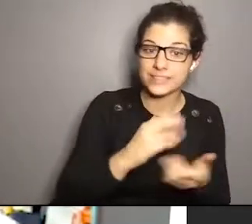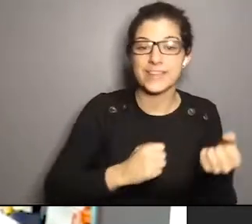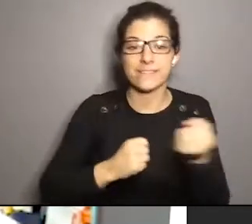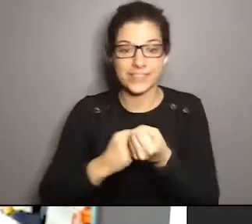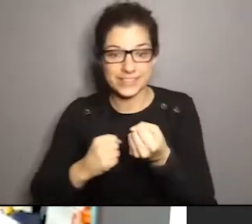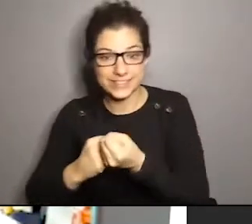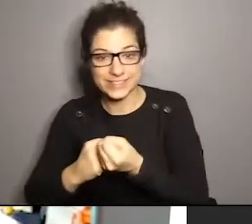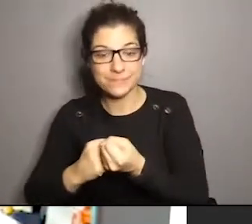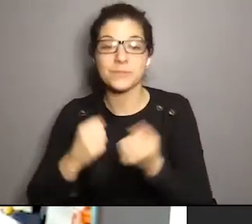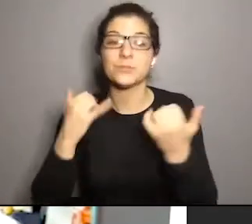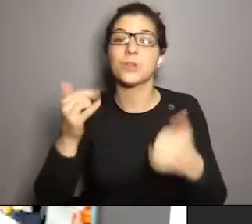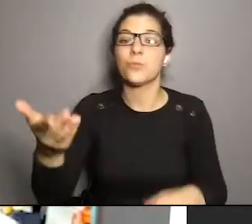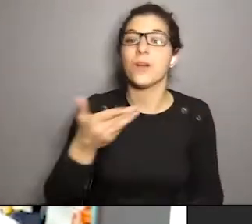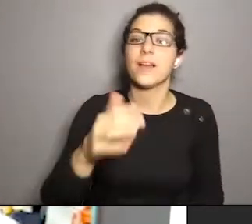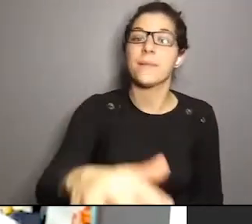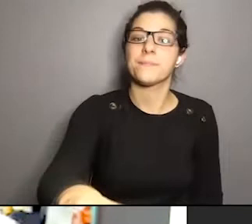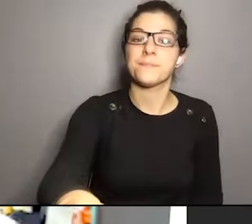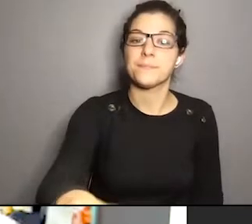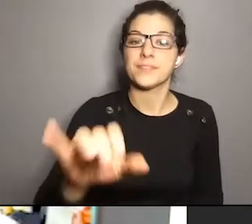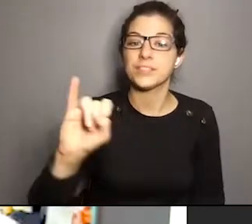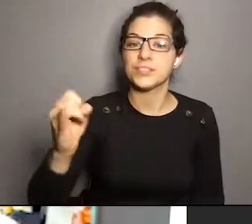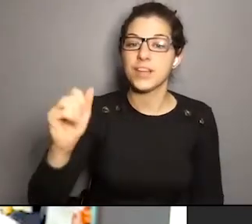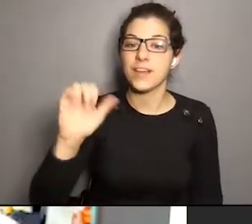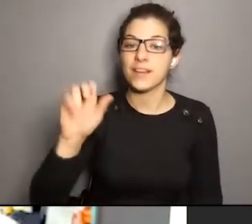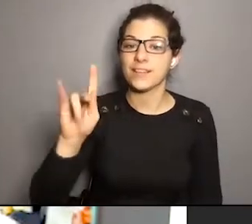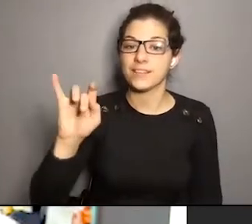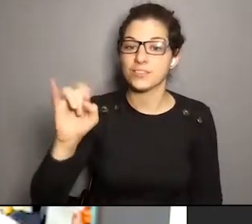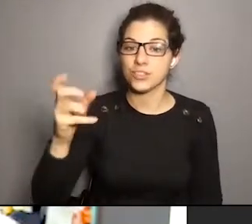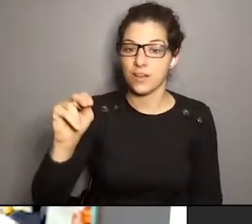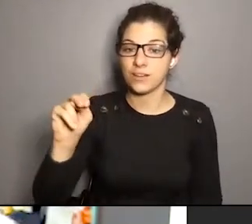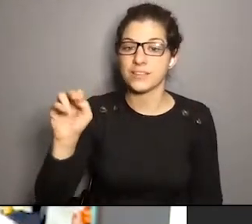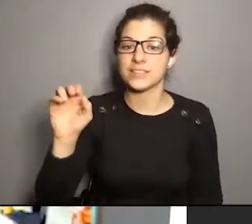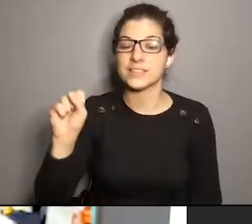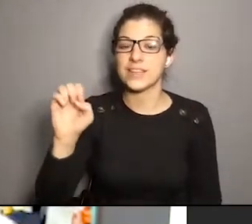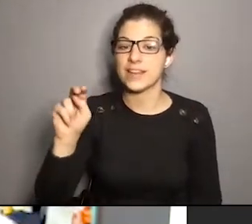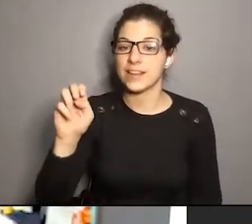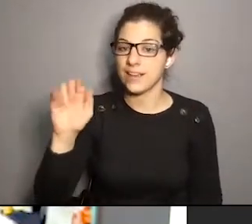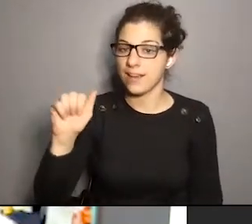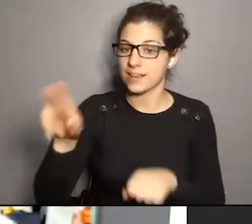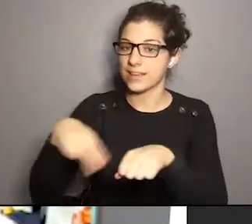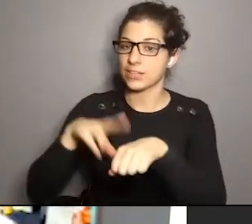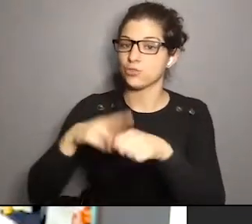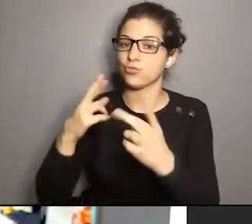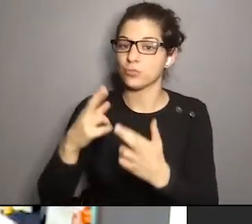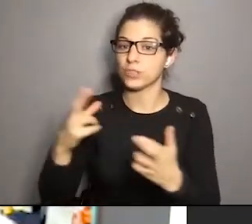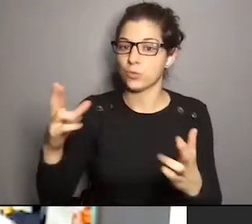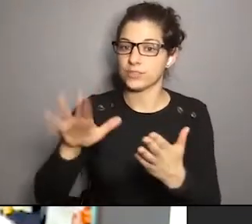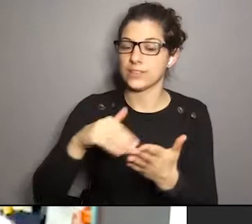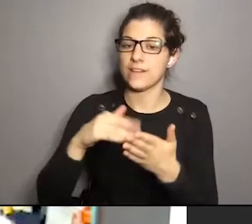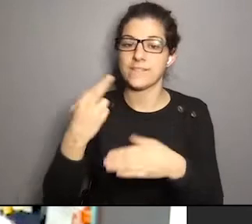Today we welcome Jackie John Seneca Nation Training & Employment Resource Center, VR-Program Manager. She's here to discuss the mission